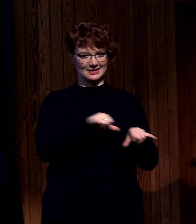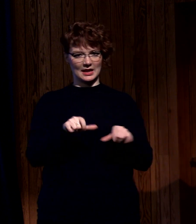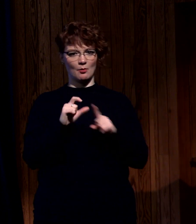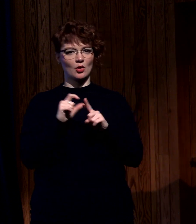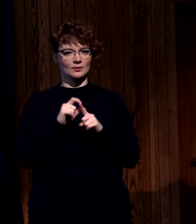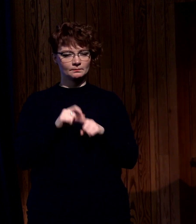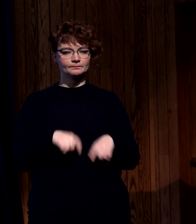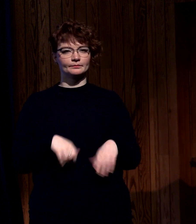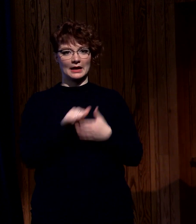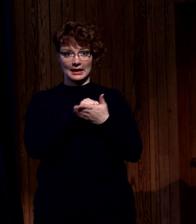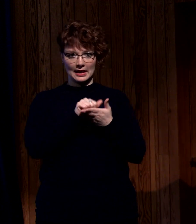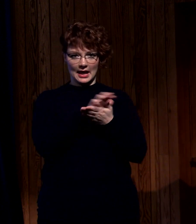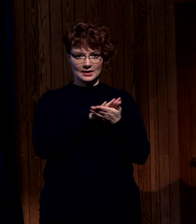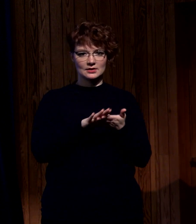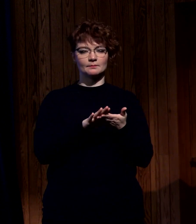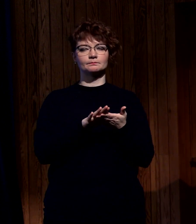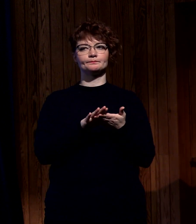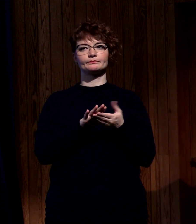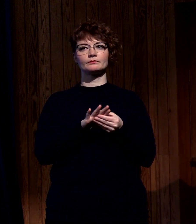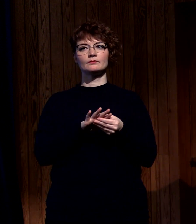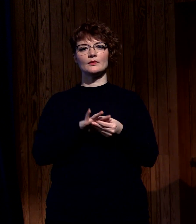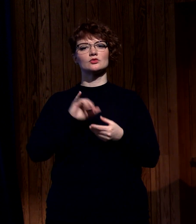it's almost as if John is highlighting the intentional